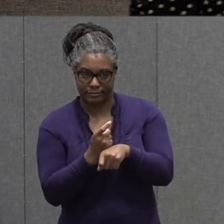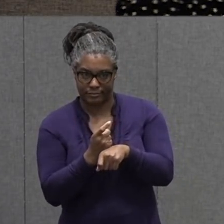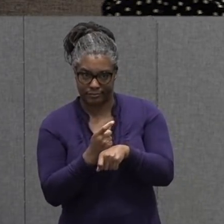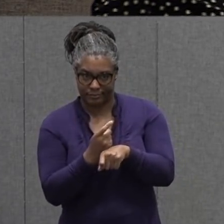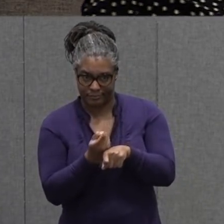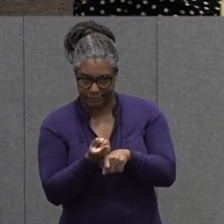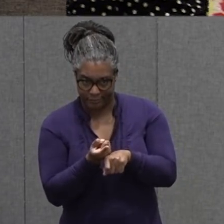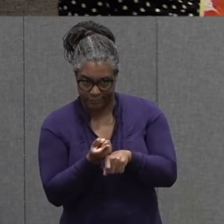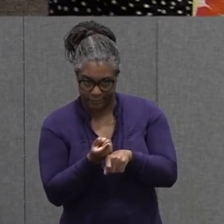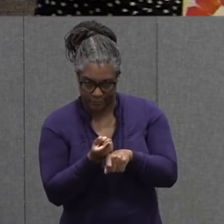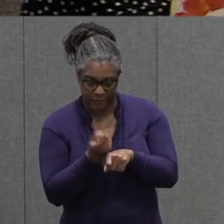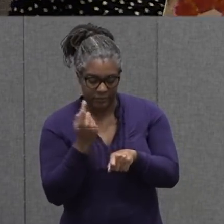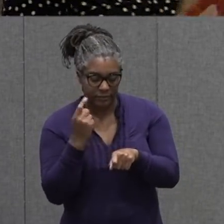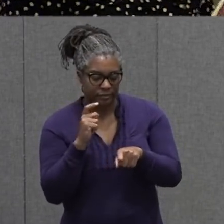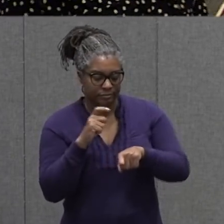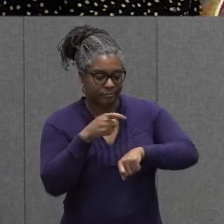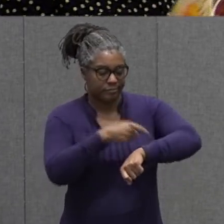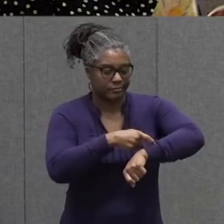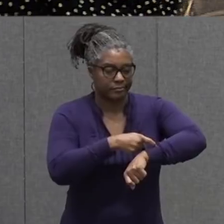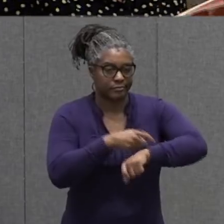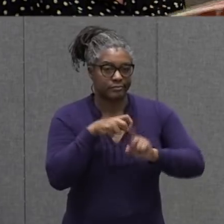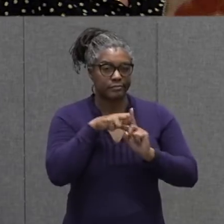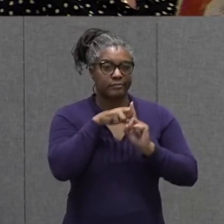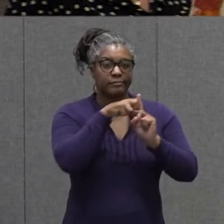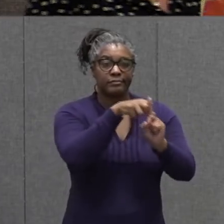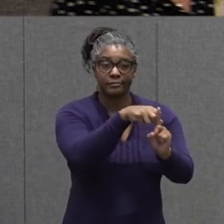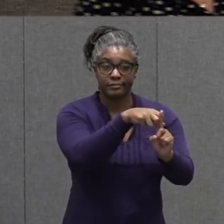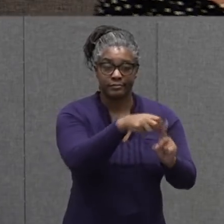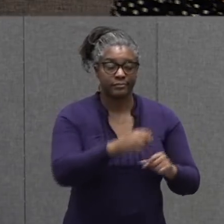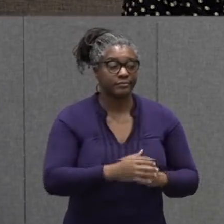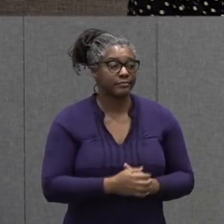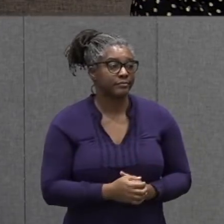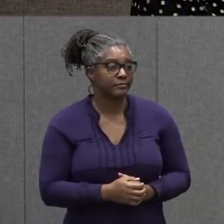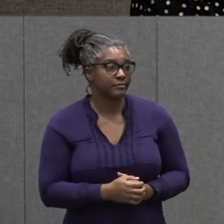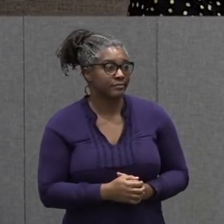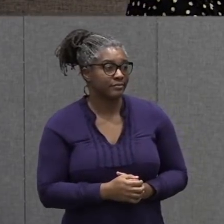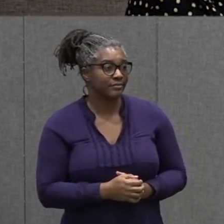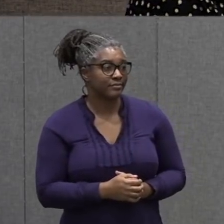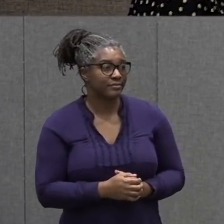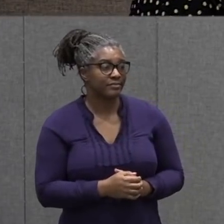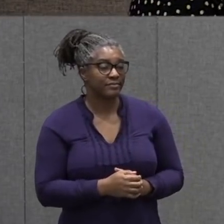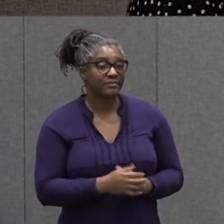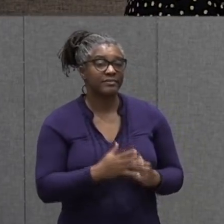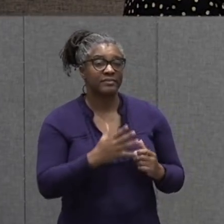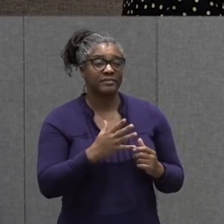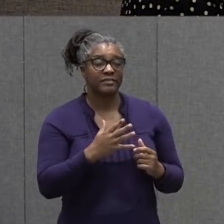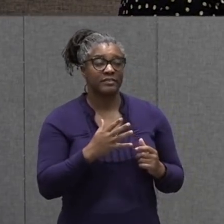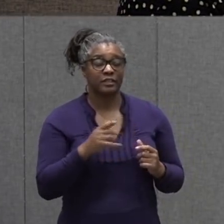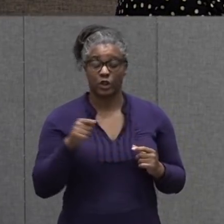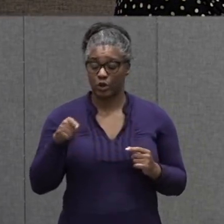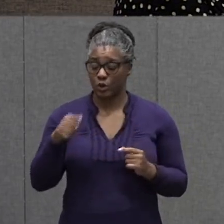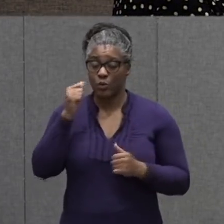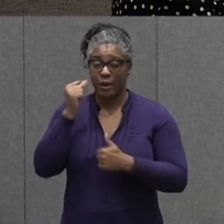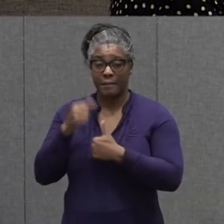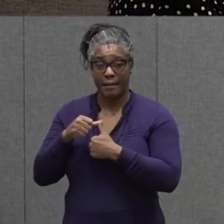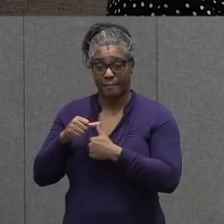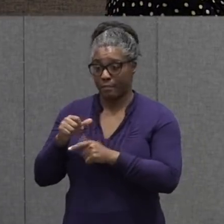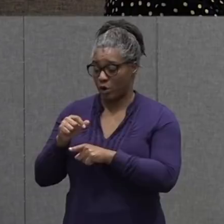Here's what I want to talk about right now, though, especially in the story, The Tiny Seed. Remember how she adapted, our little seed?